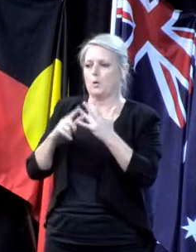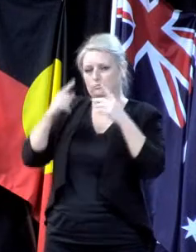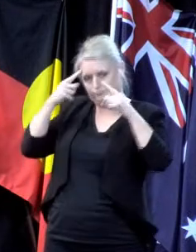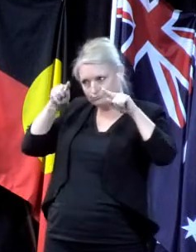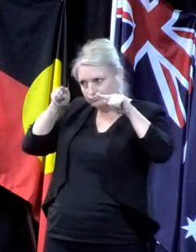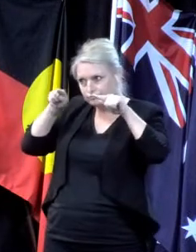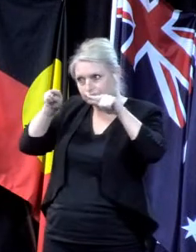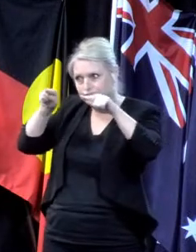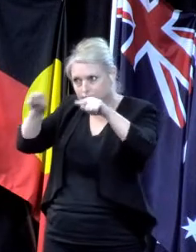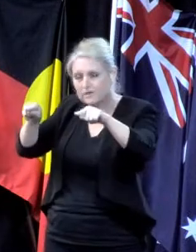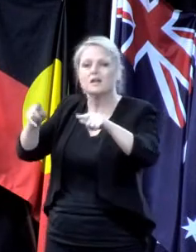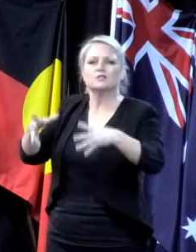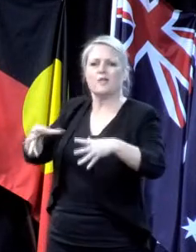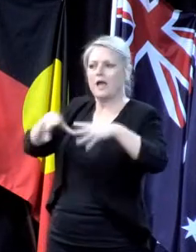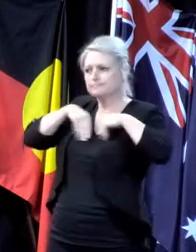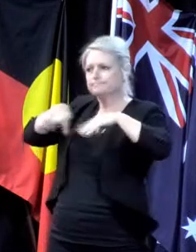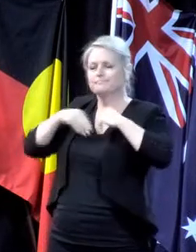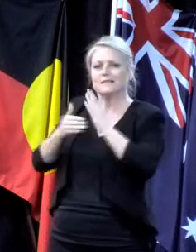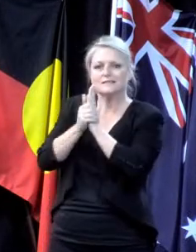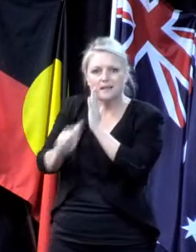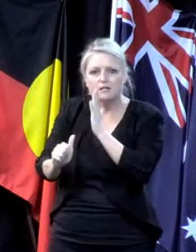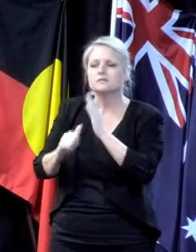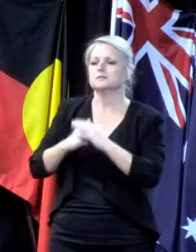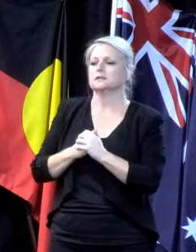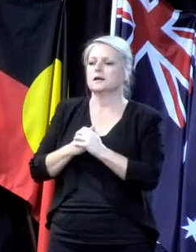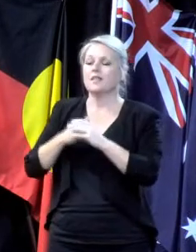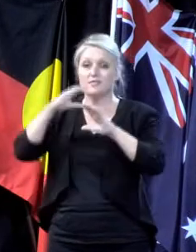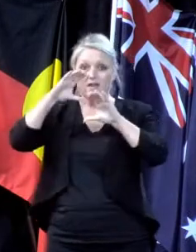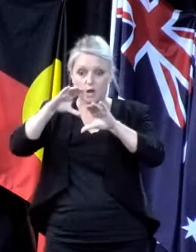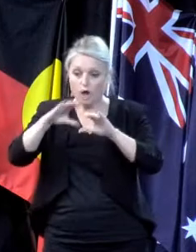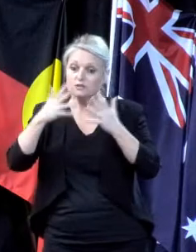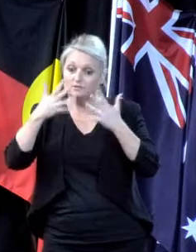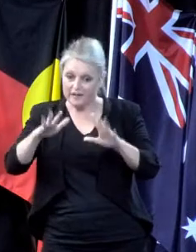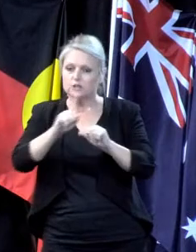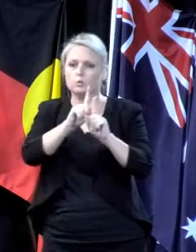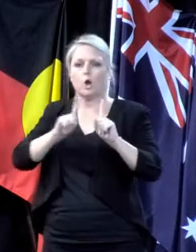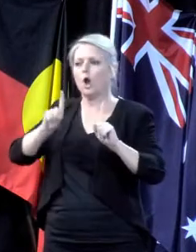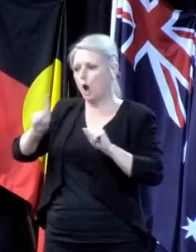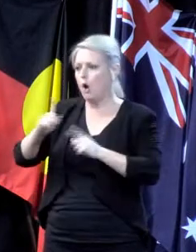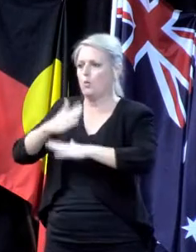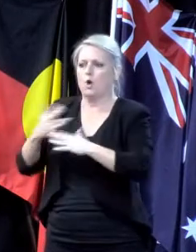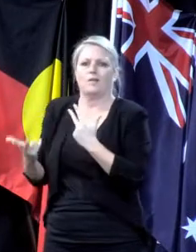implement it. allowing the coach to then go and work with someone else and even that teacher to act as a coach for somebody else.